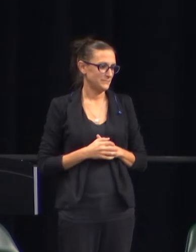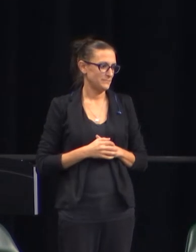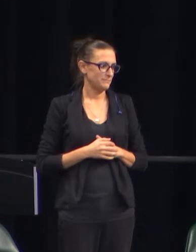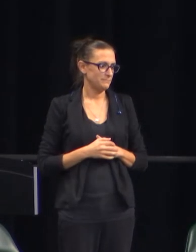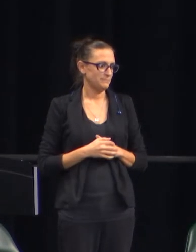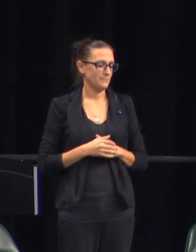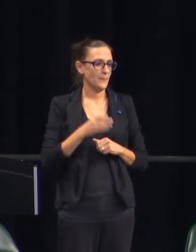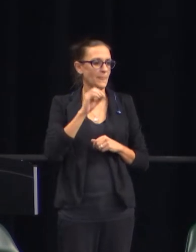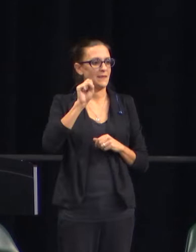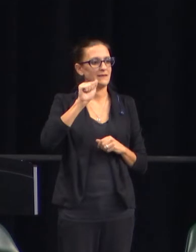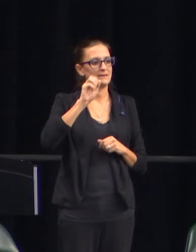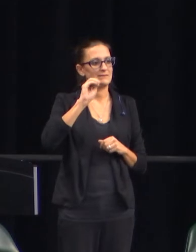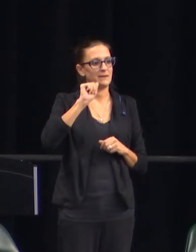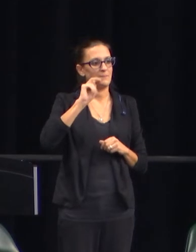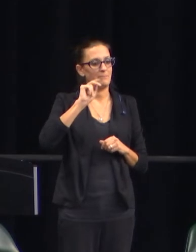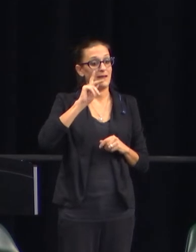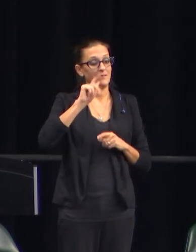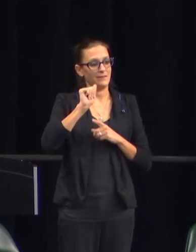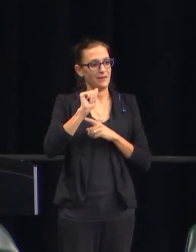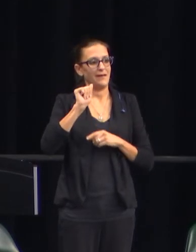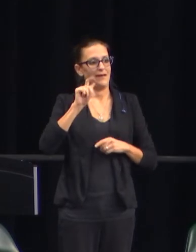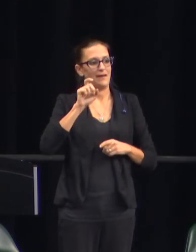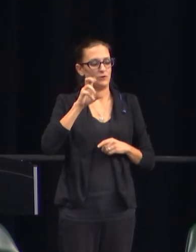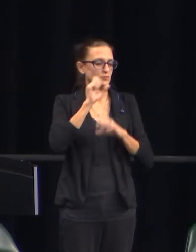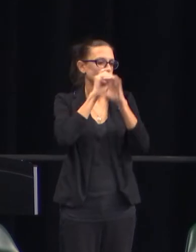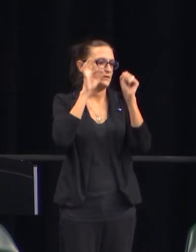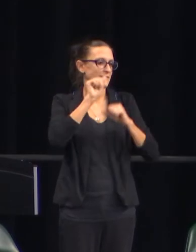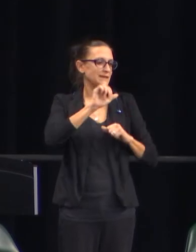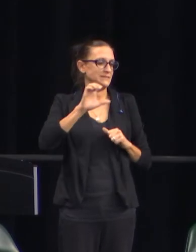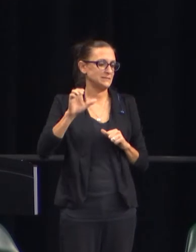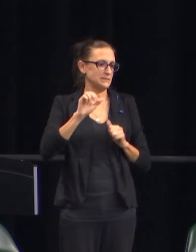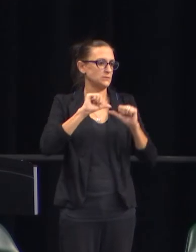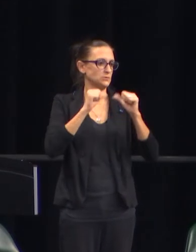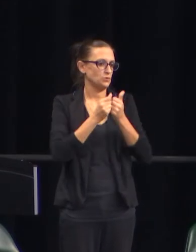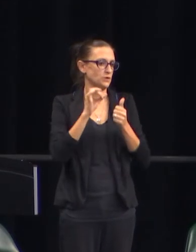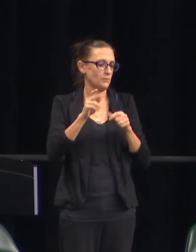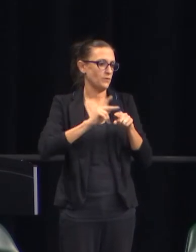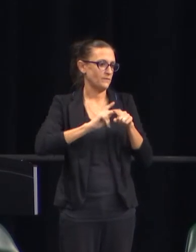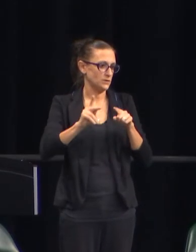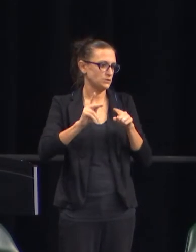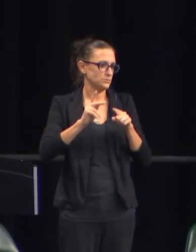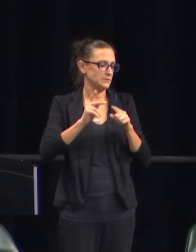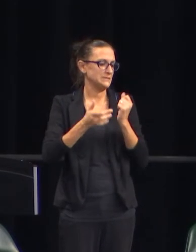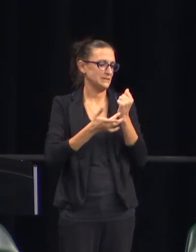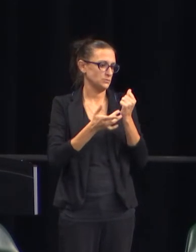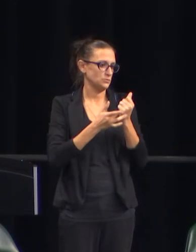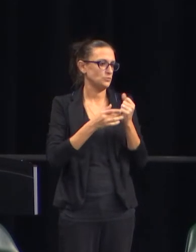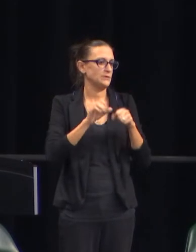and Samantha Ackers, President of the ACC Association of Professional-Technical Employees.